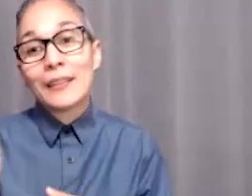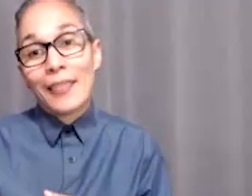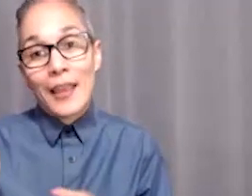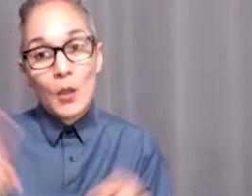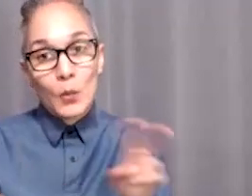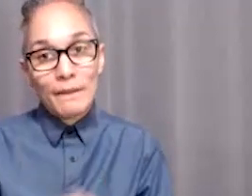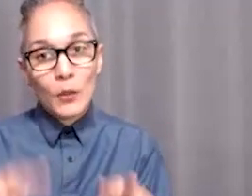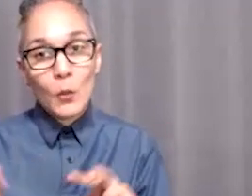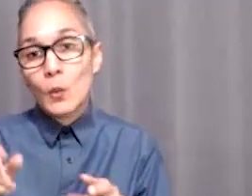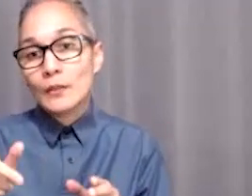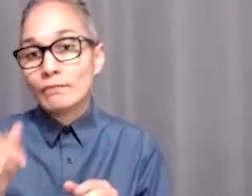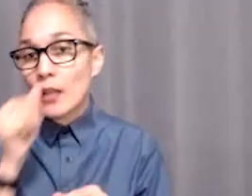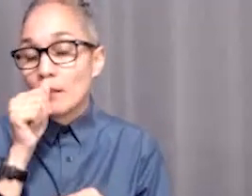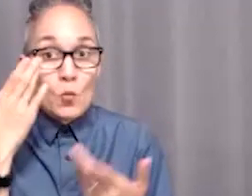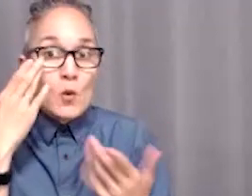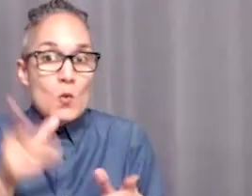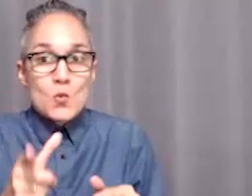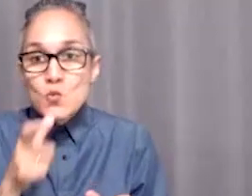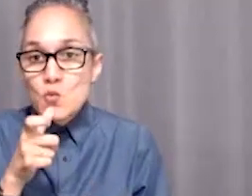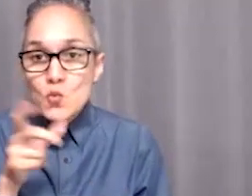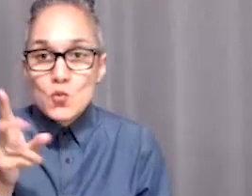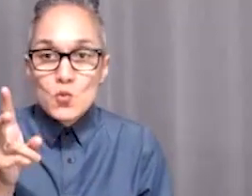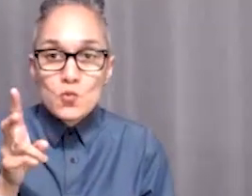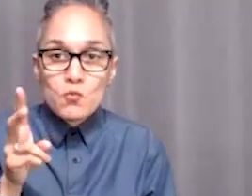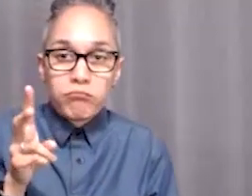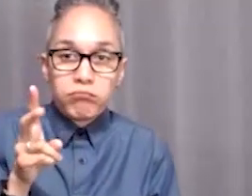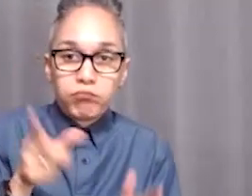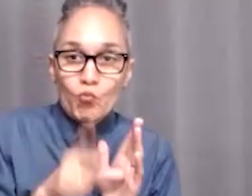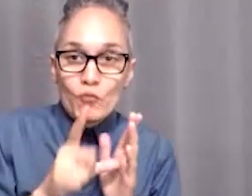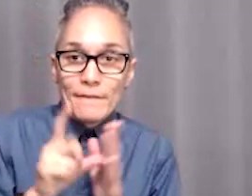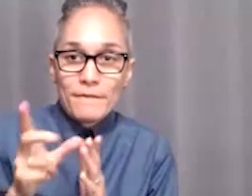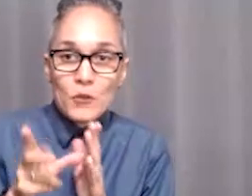anonymously, we don't know who was reviewed and what courses they saw.